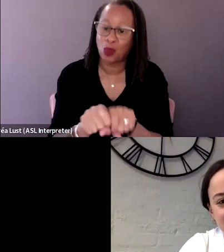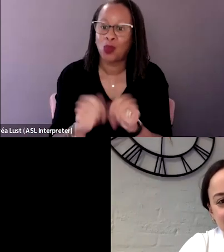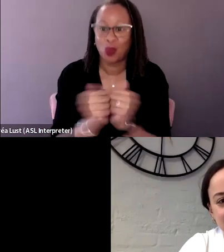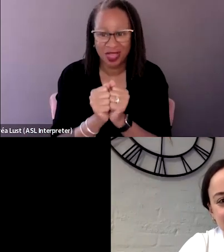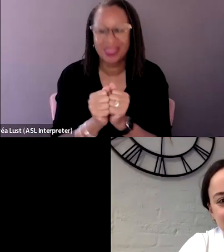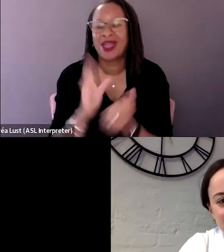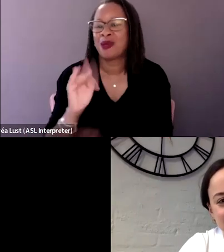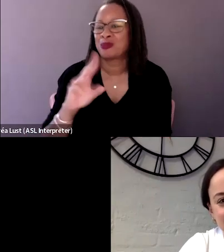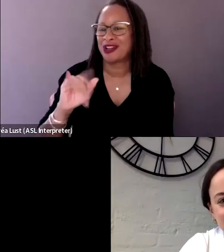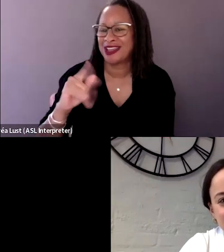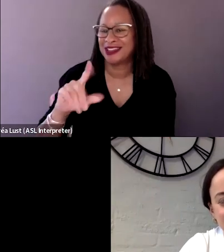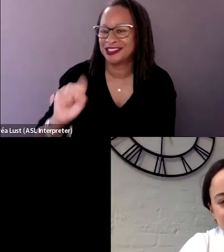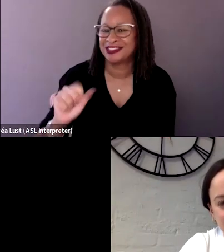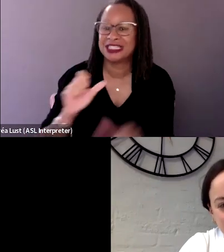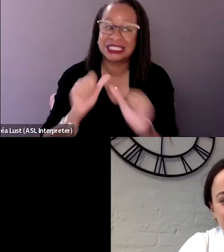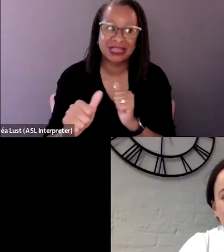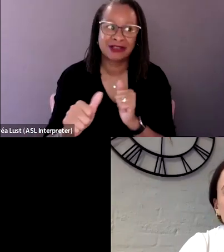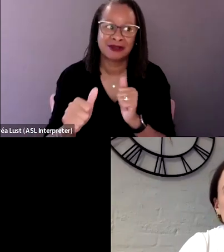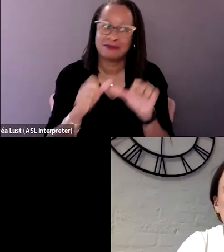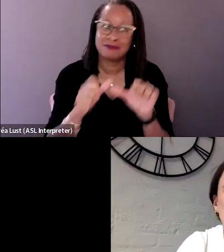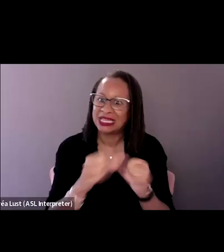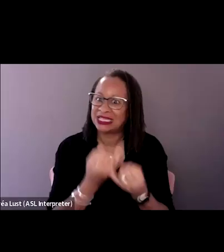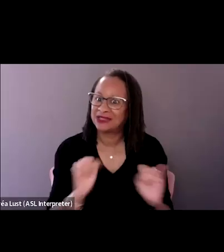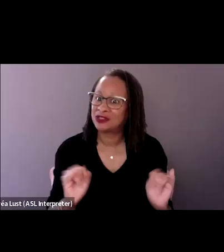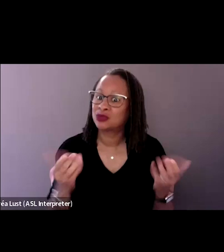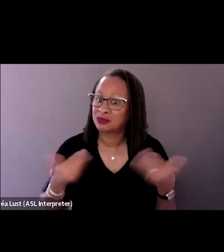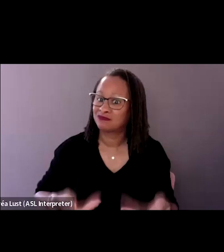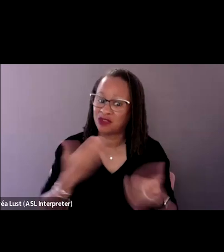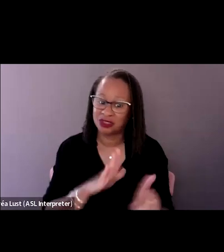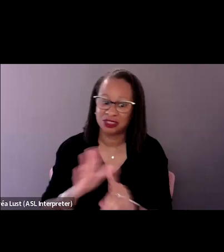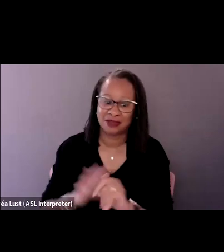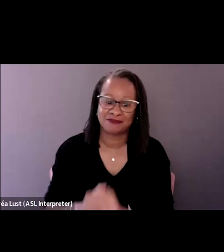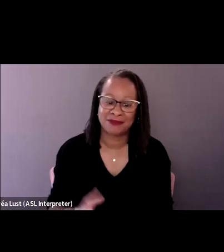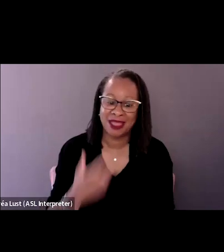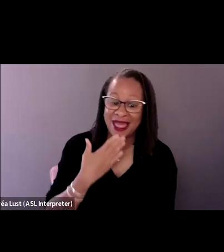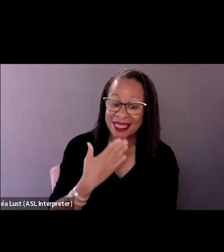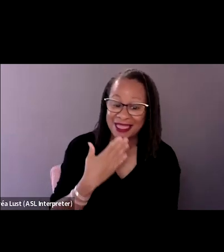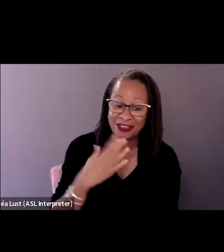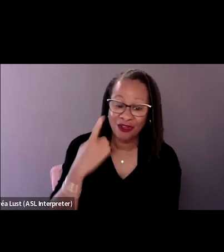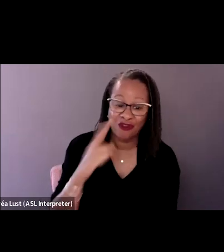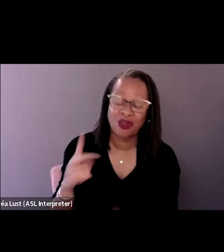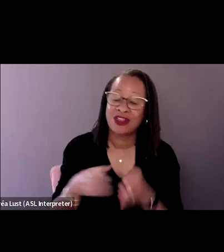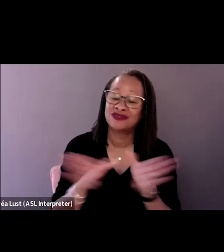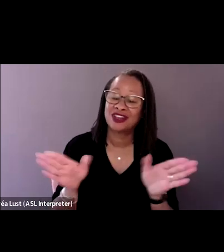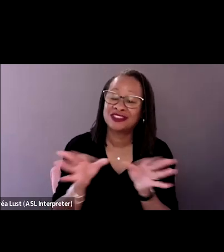Janay, please take it away. Thank you so much, Maria. Thank you for the very generous description of me.